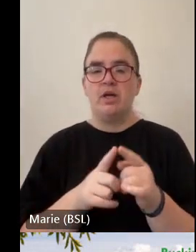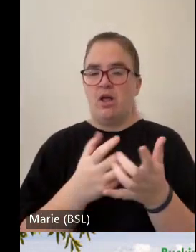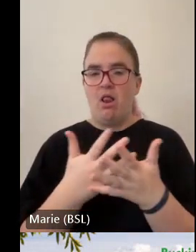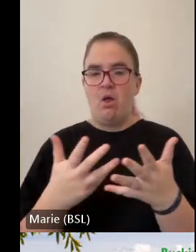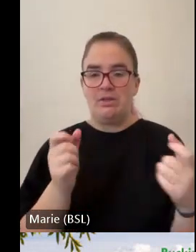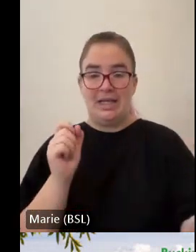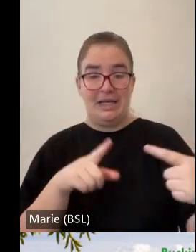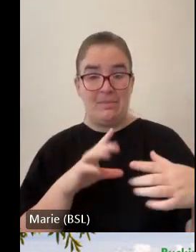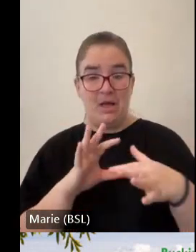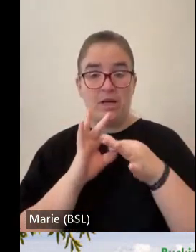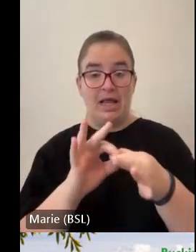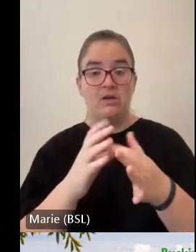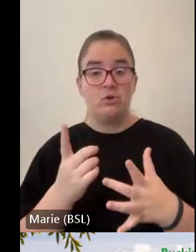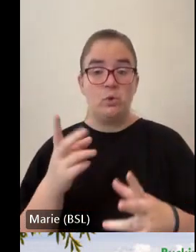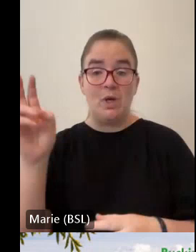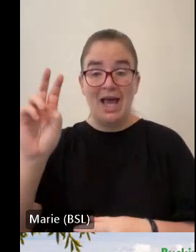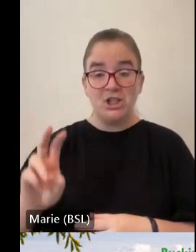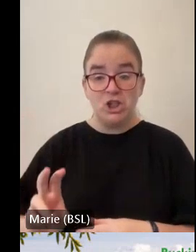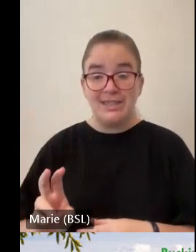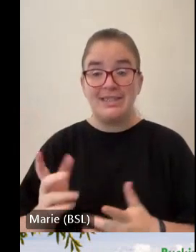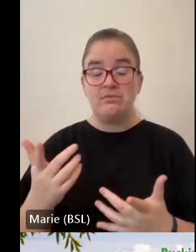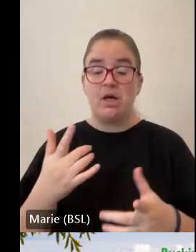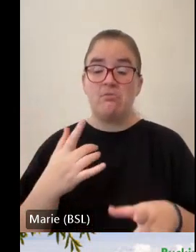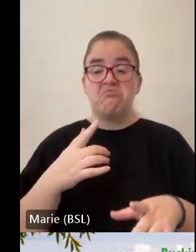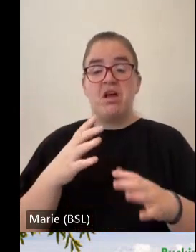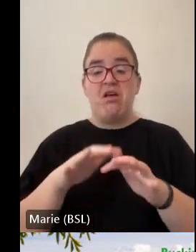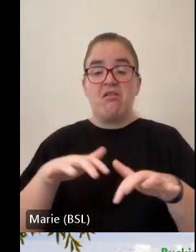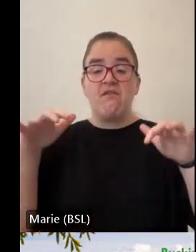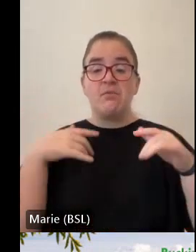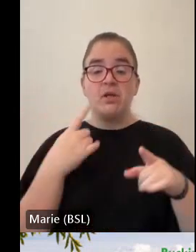to energy where the government talked about, you know, energy